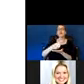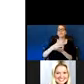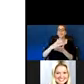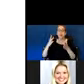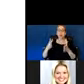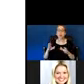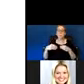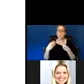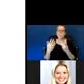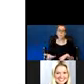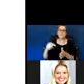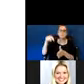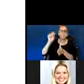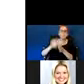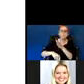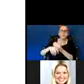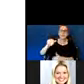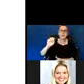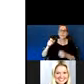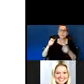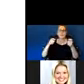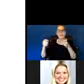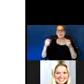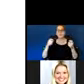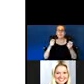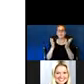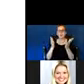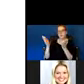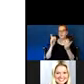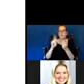to a small portion of our patient population.